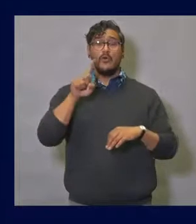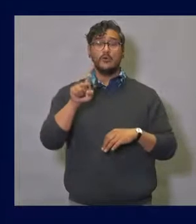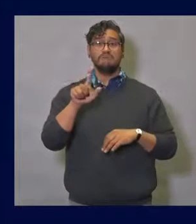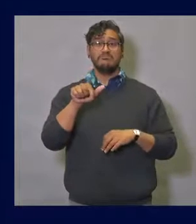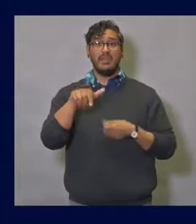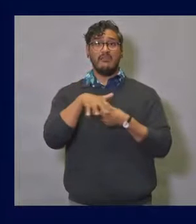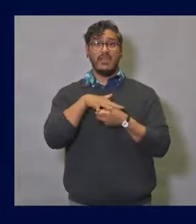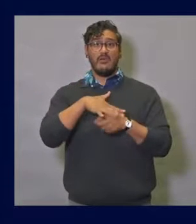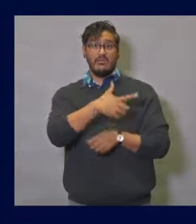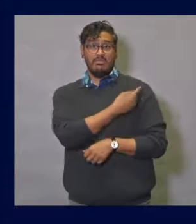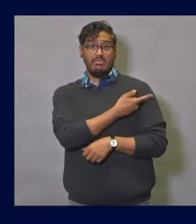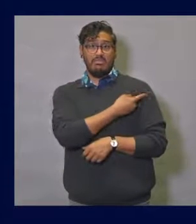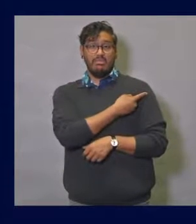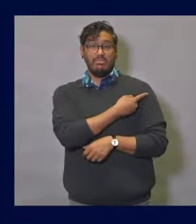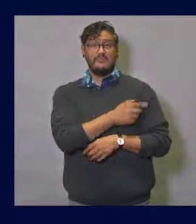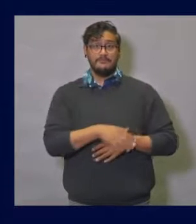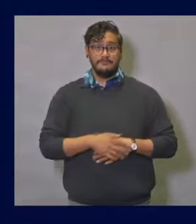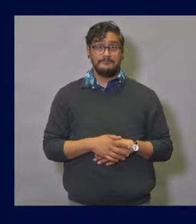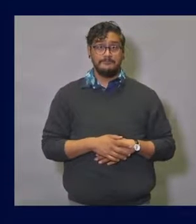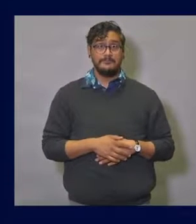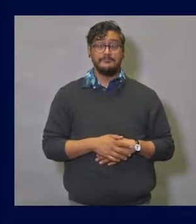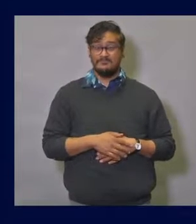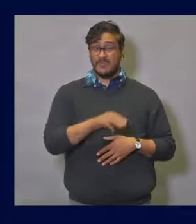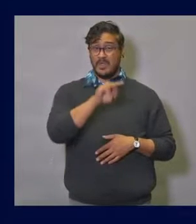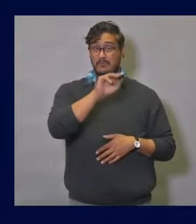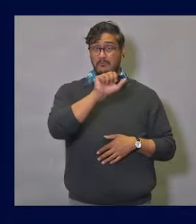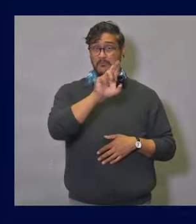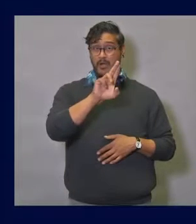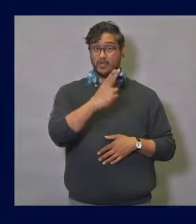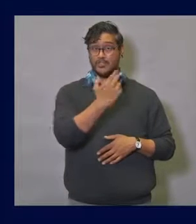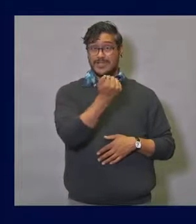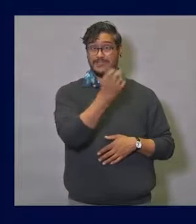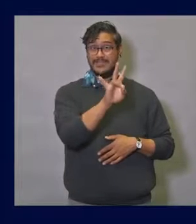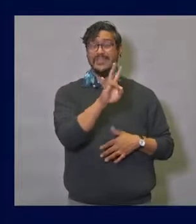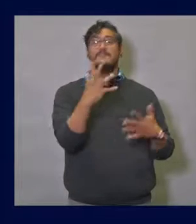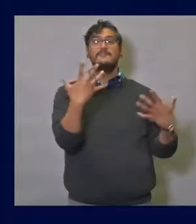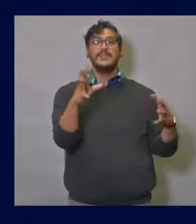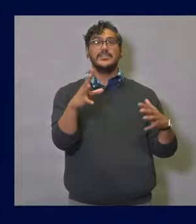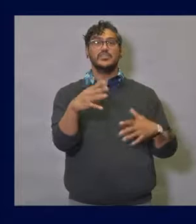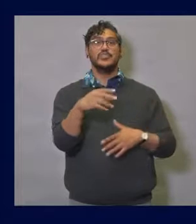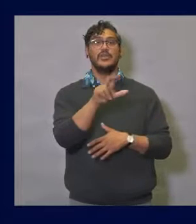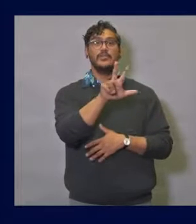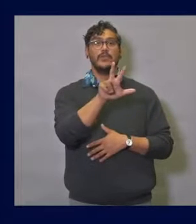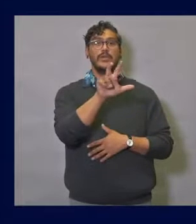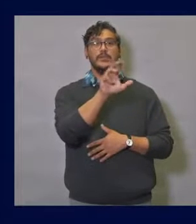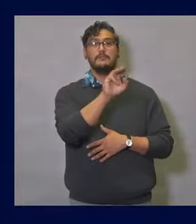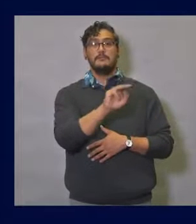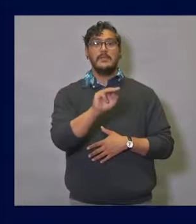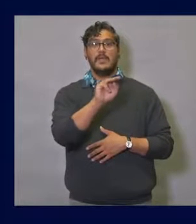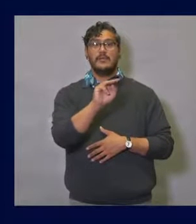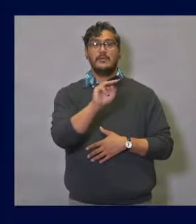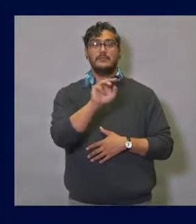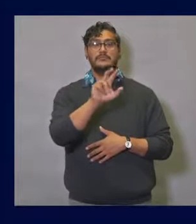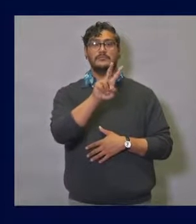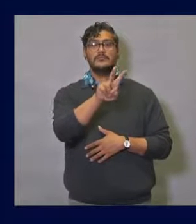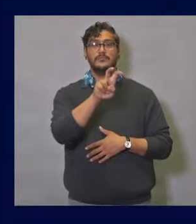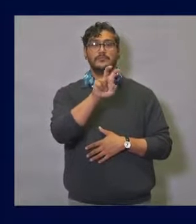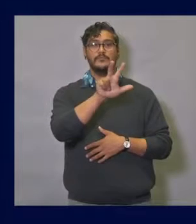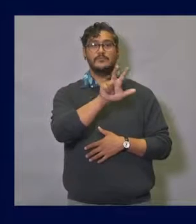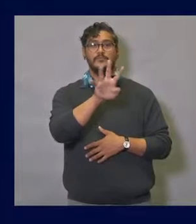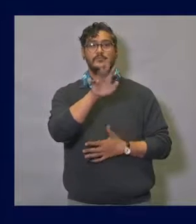TO UPDATE YOU ON CURRENT OVERALL EFFORTS TO VACCINATE RESIDENTS